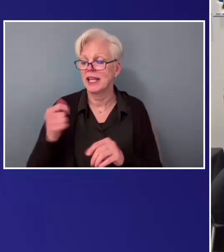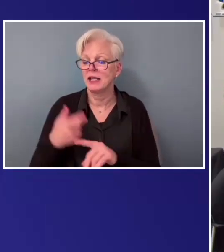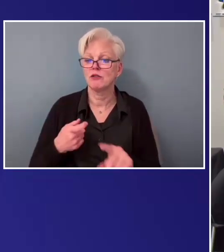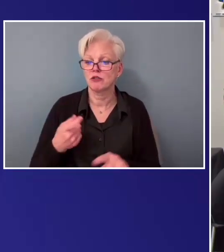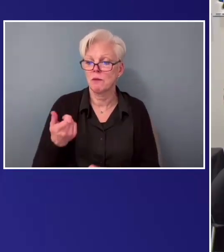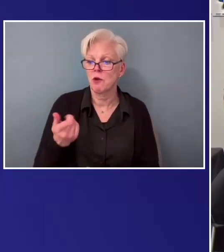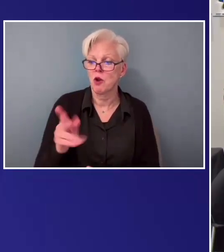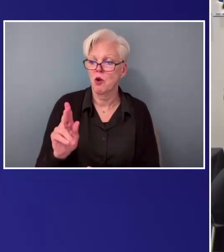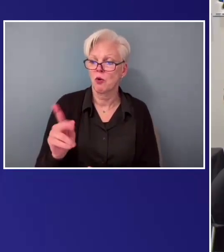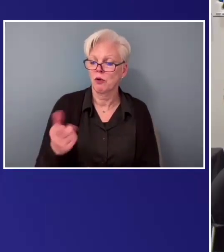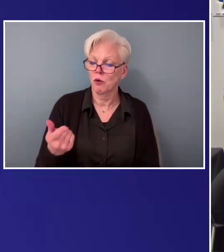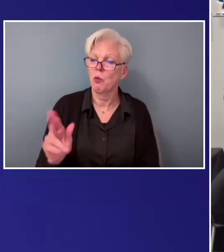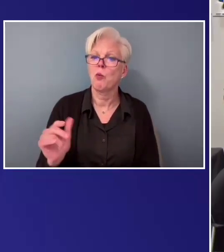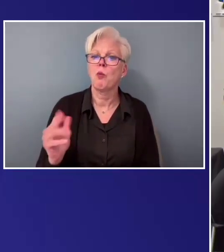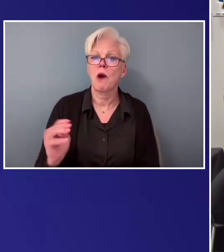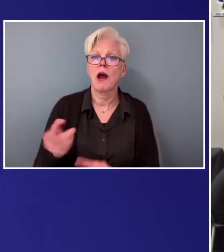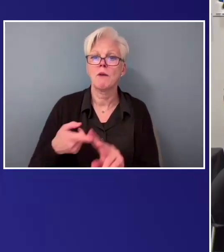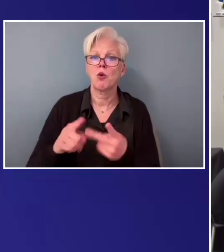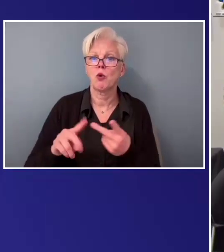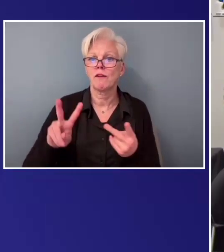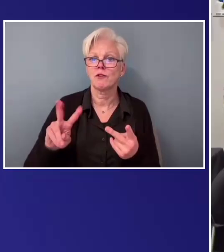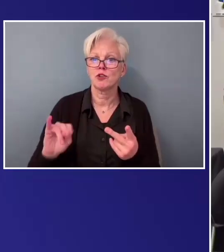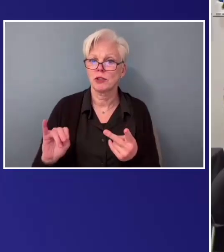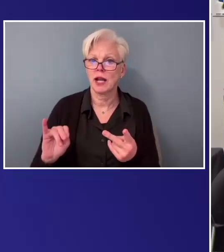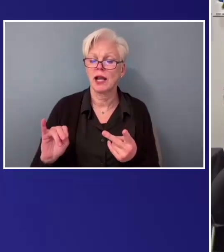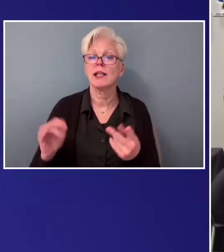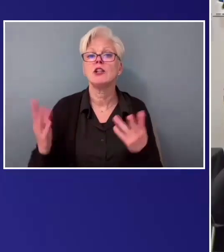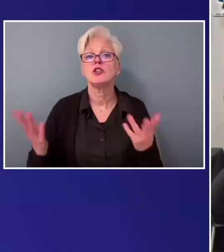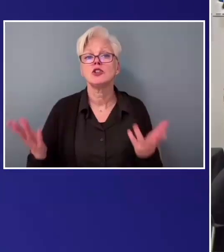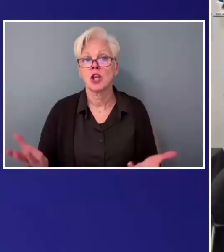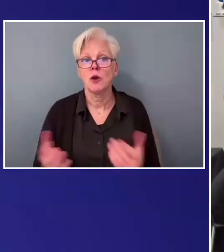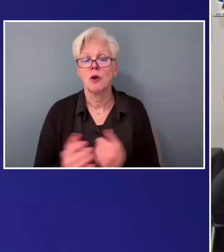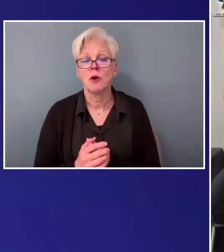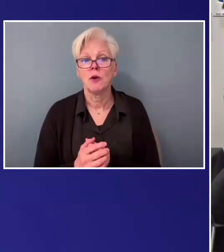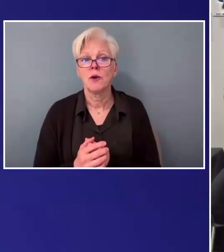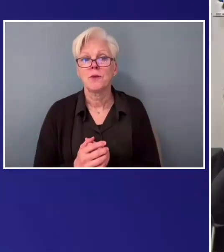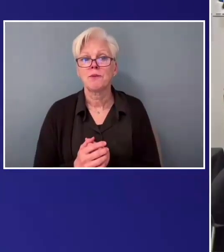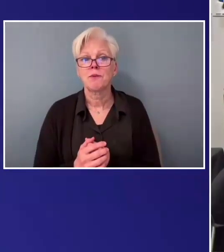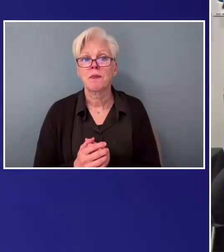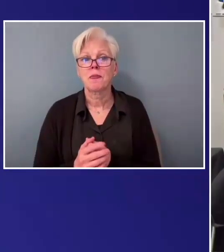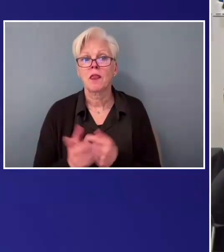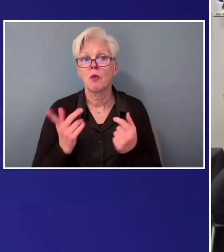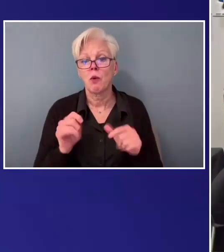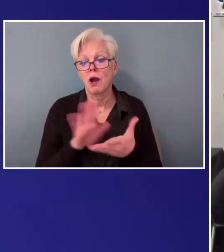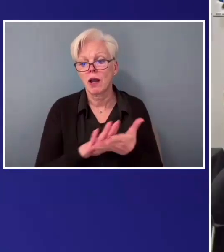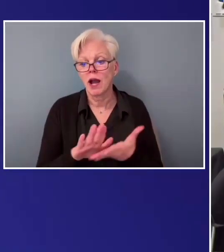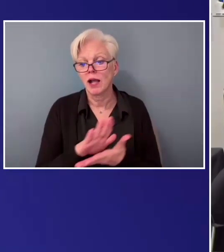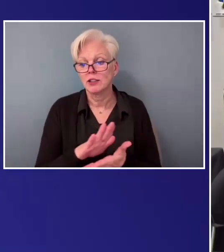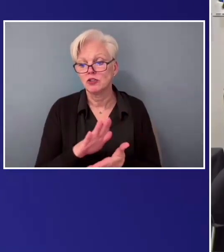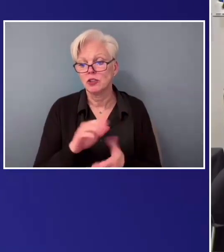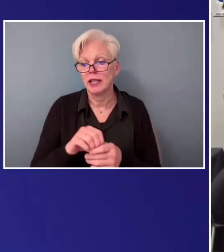So in other words, while, while colleges in Guam might not like being